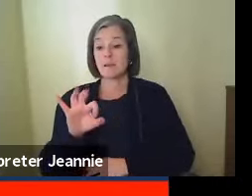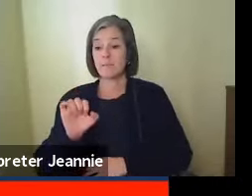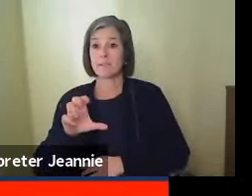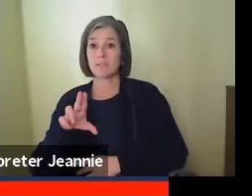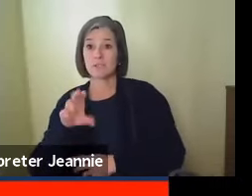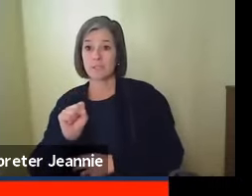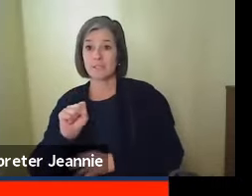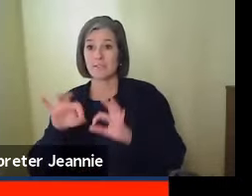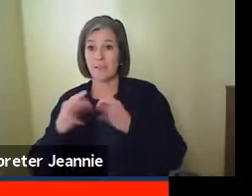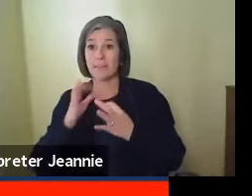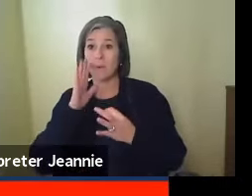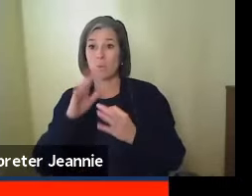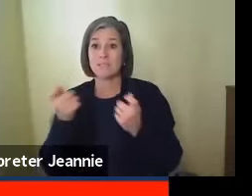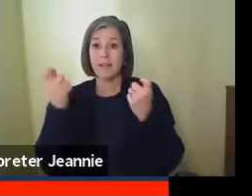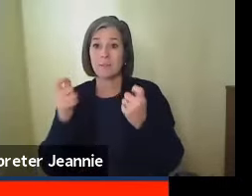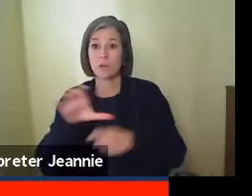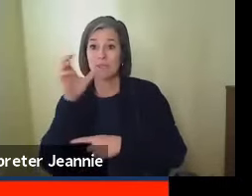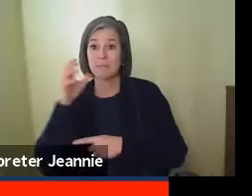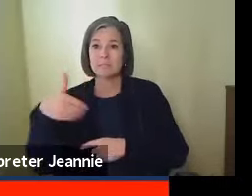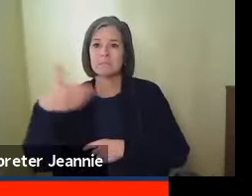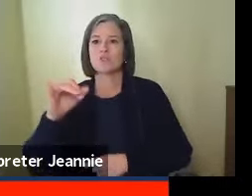Christmas in July, we hope. So thank you for